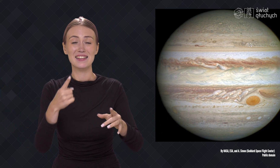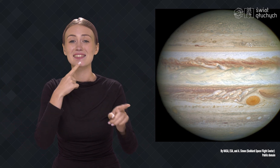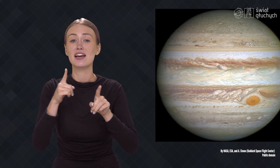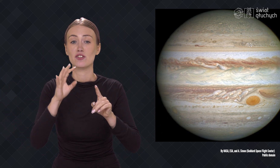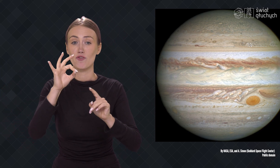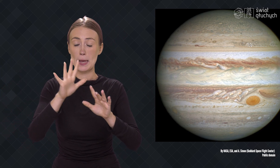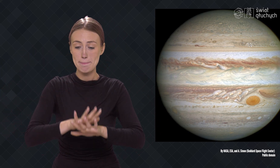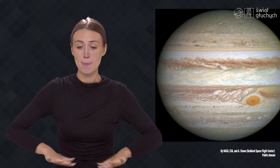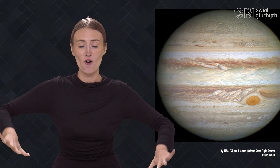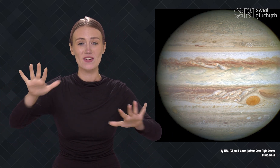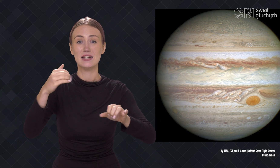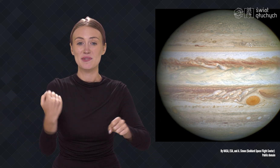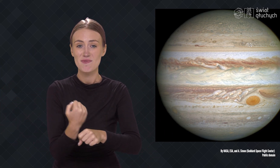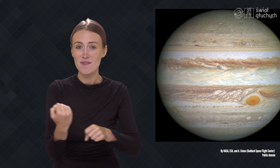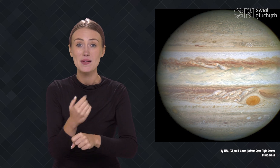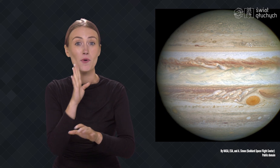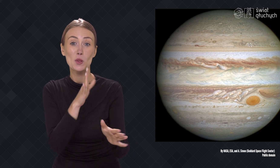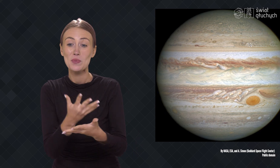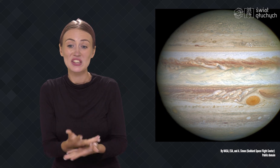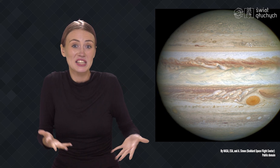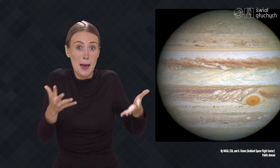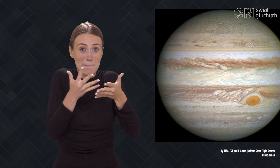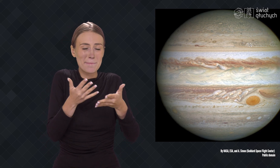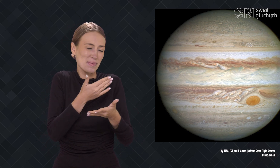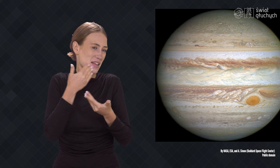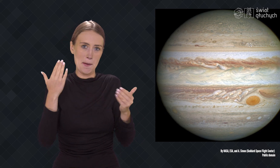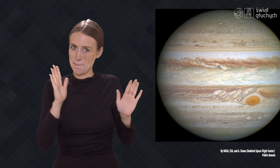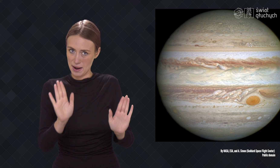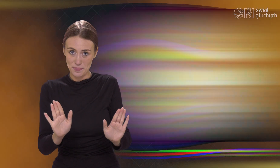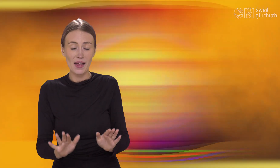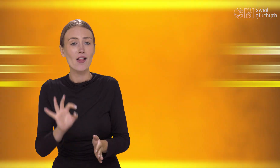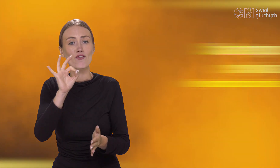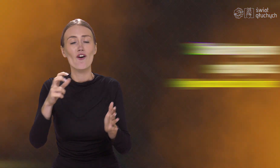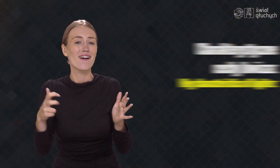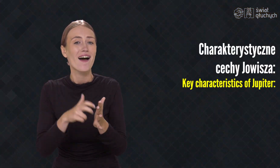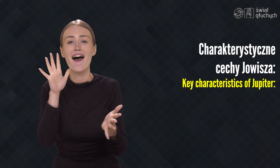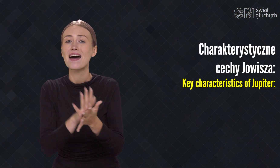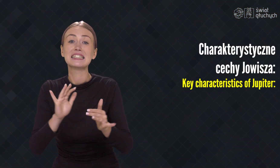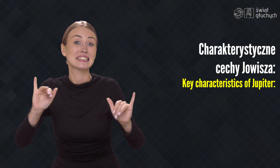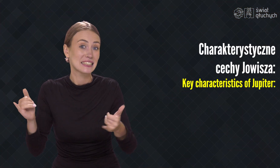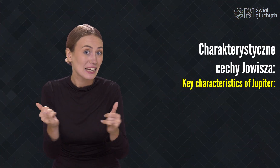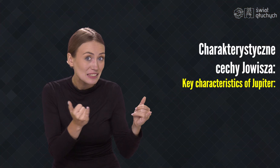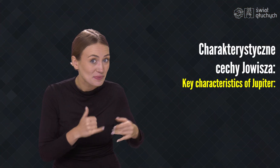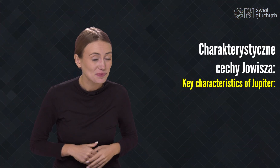which means it has no solid surface, no hard rock like Earth. Jupiter’s characteristic features: